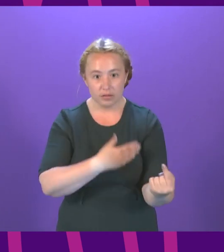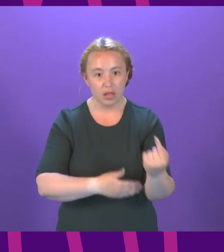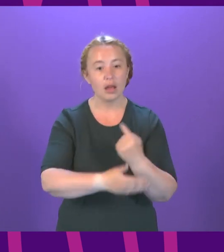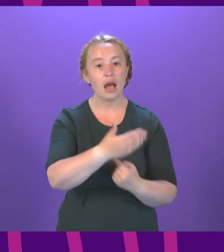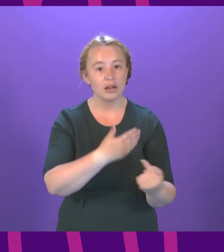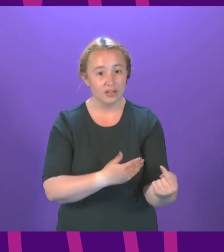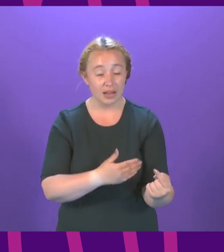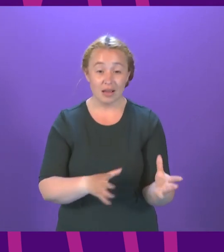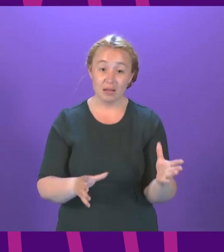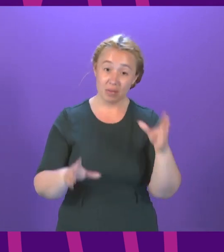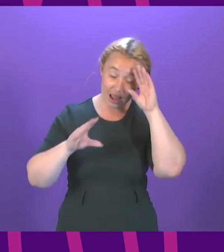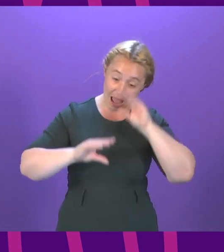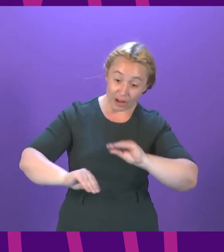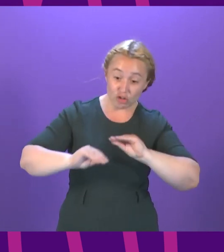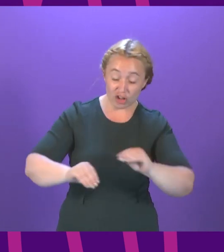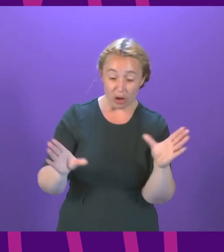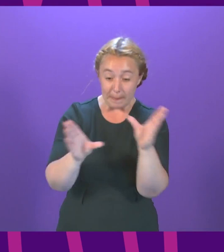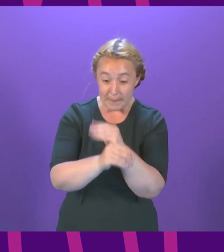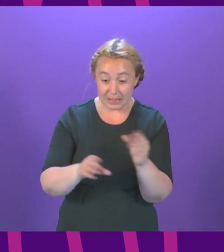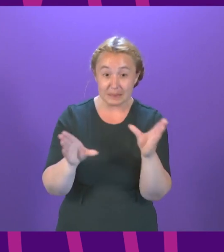whole chunks of the previous school year and they will need every available teacher when term starts